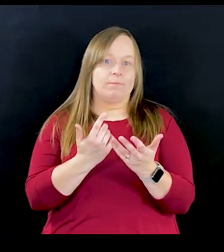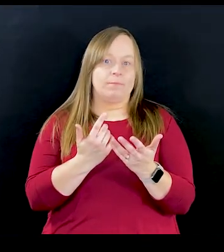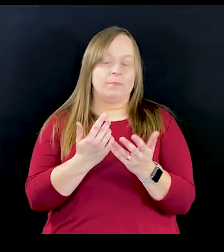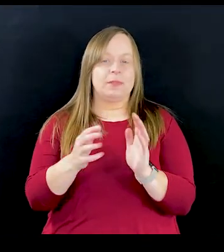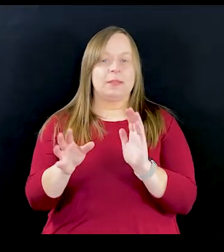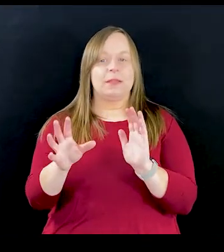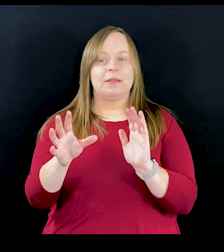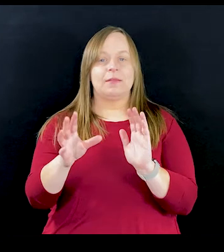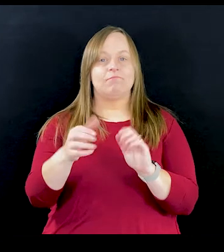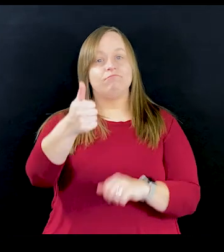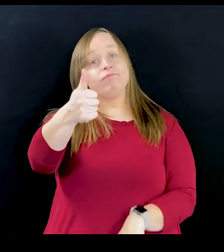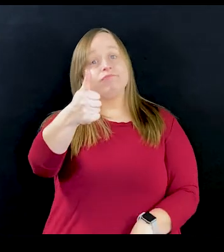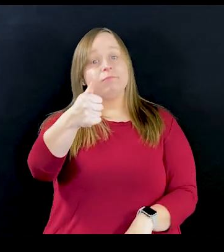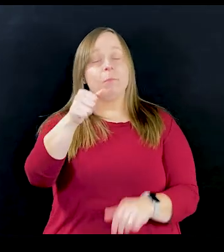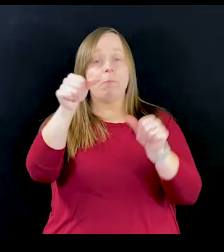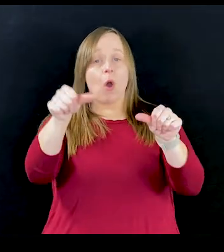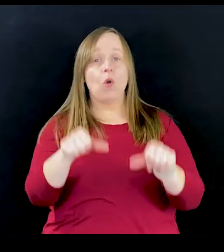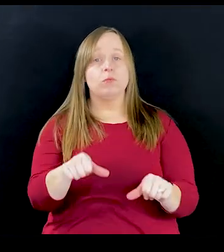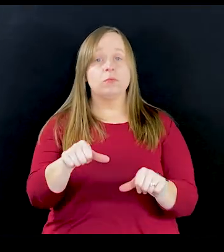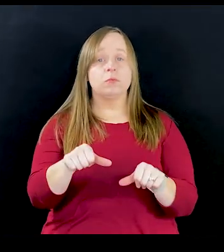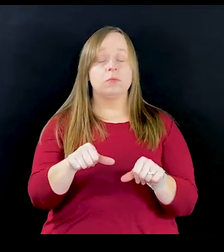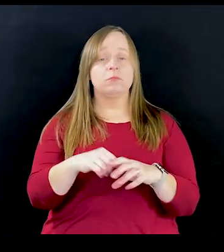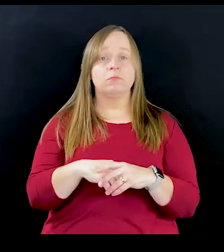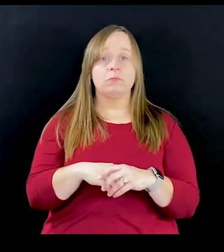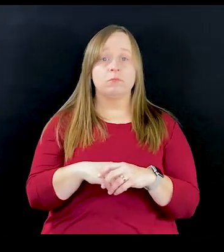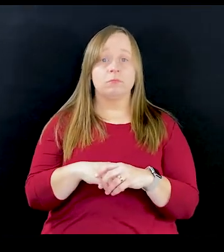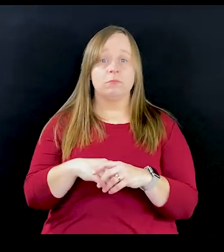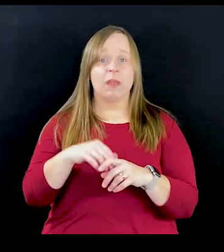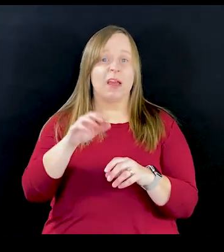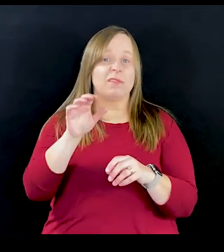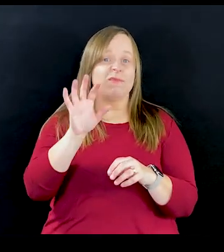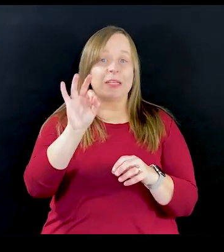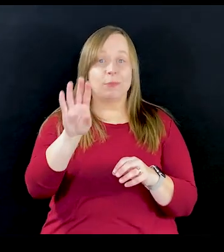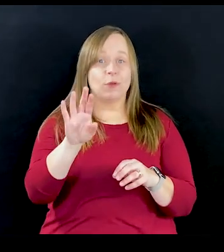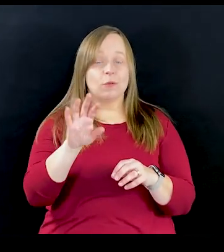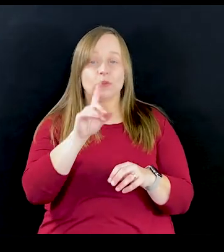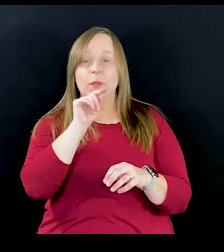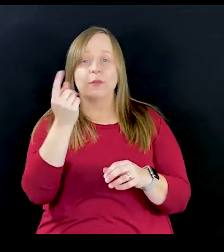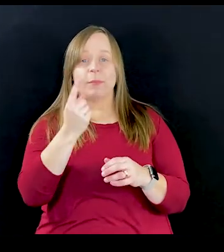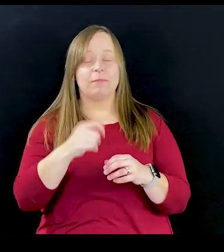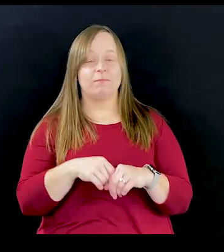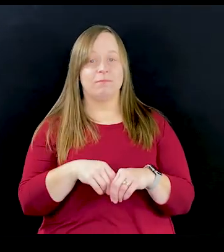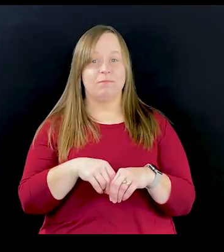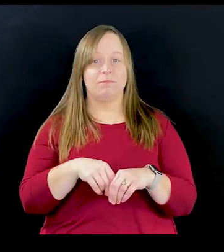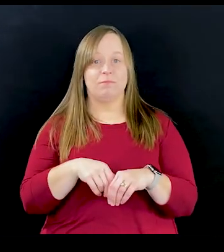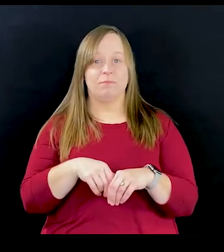liking a post on social media that calls out Asian-American violence, for example.